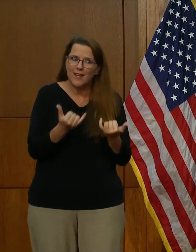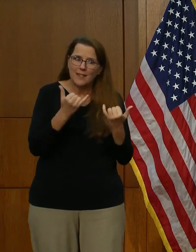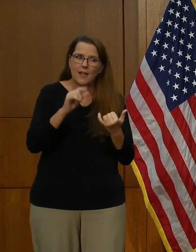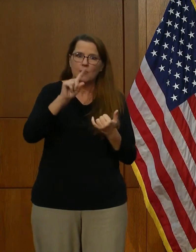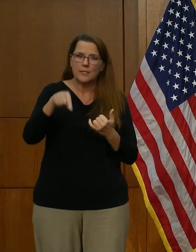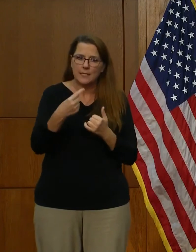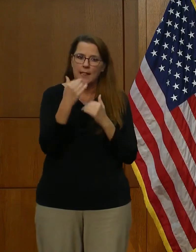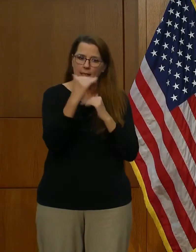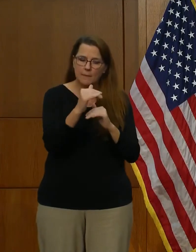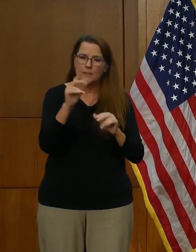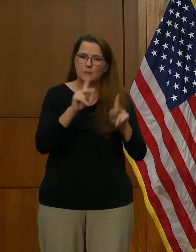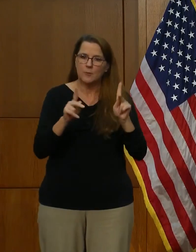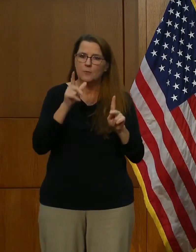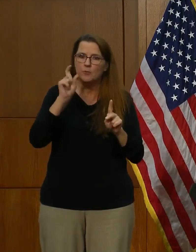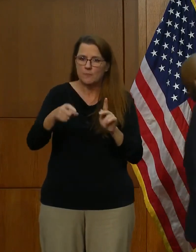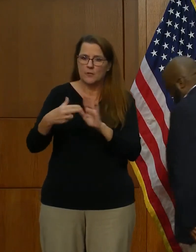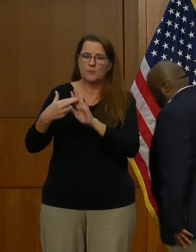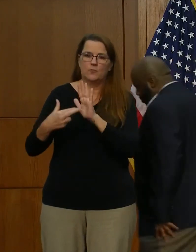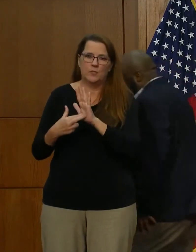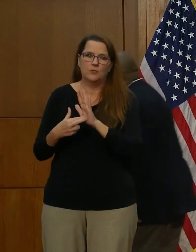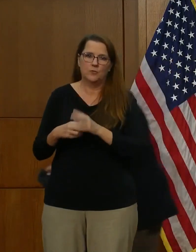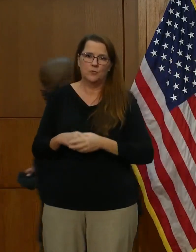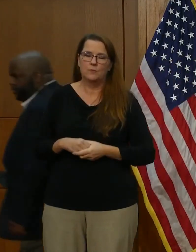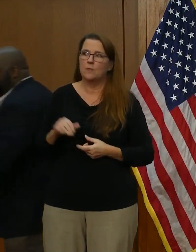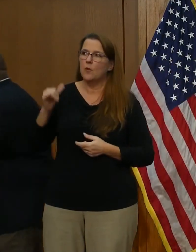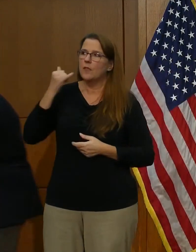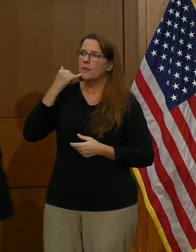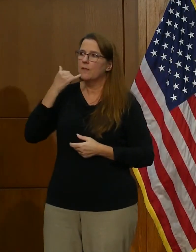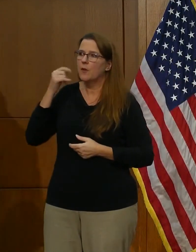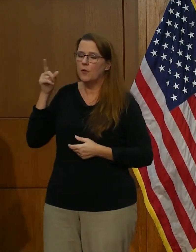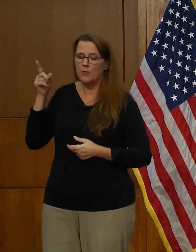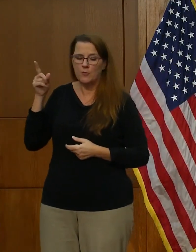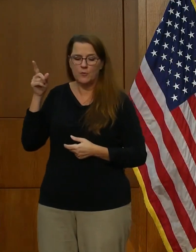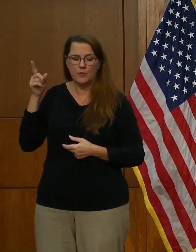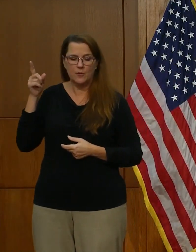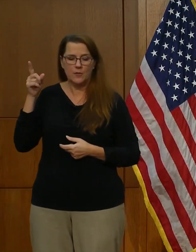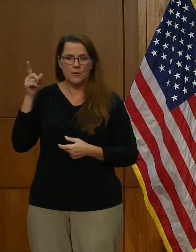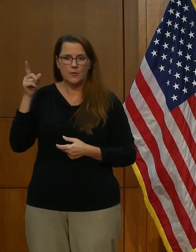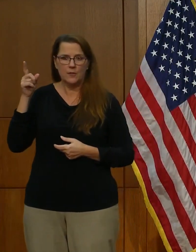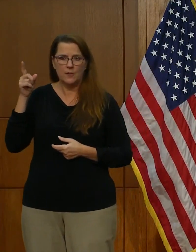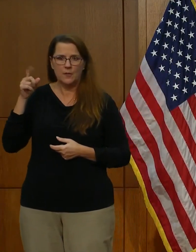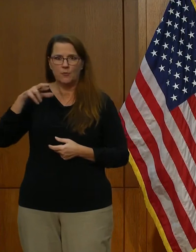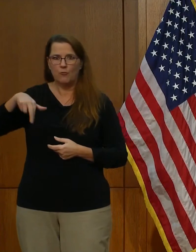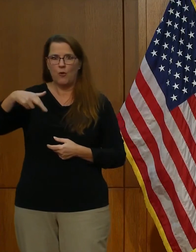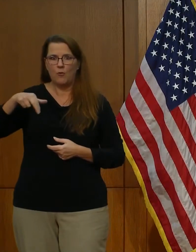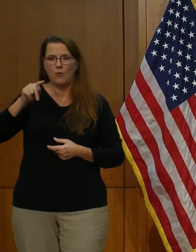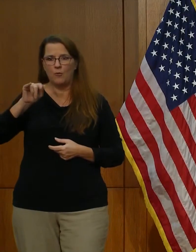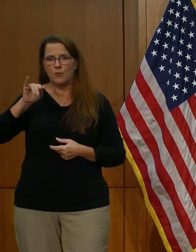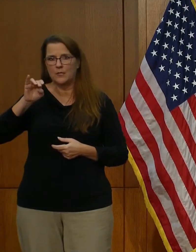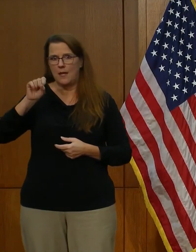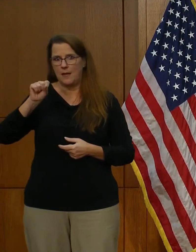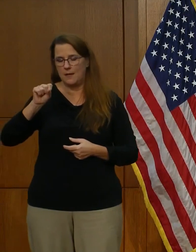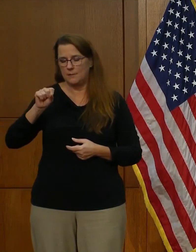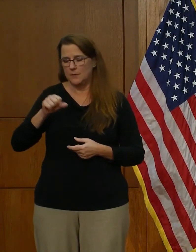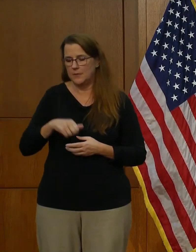IT UP A LITTLE BIT MORE, BUT RIGHT NOW IT'S ONLY THROUGH THOSE WHO REGISTER. THANKS.